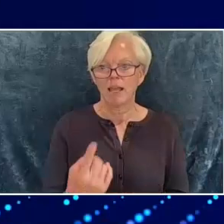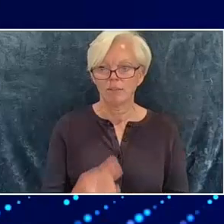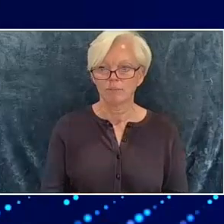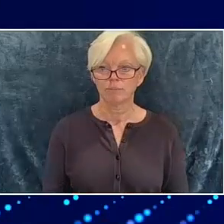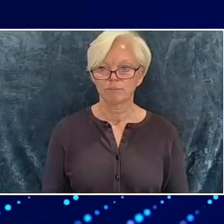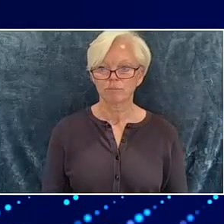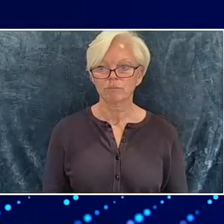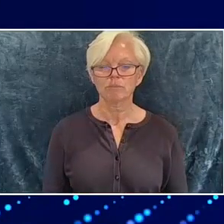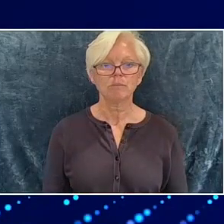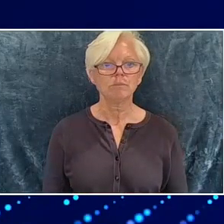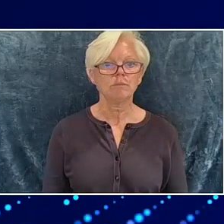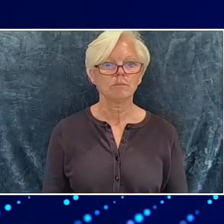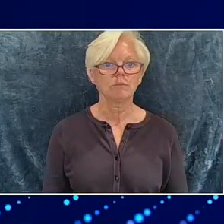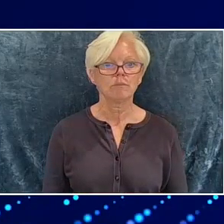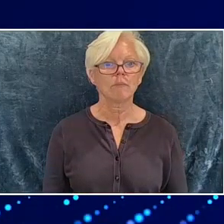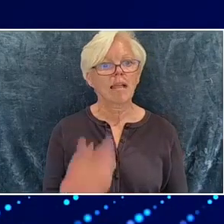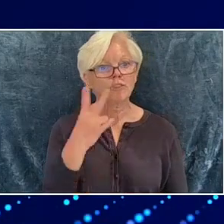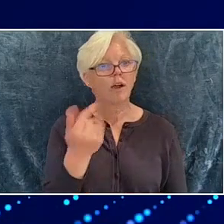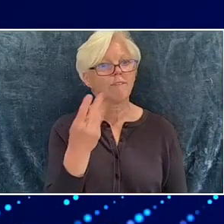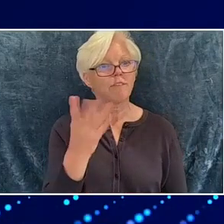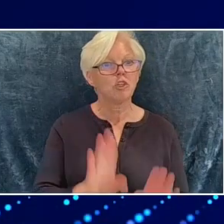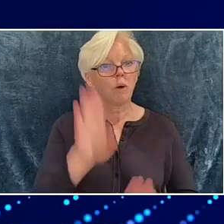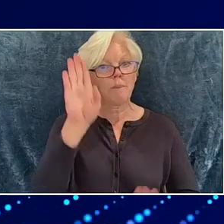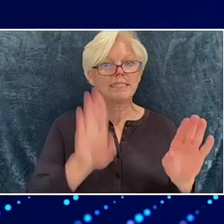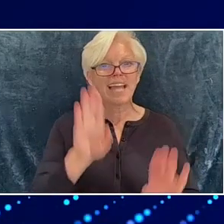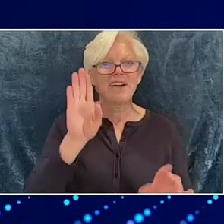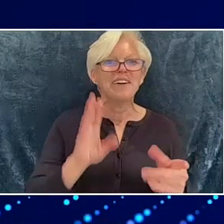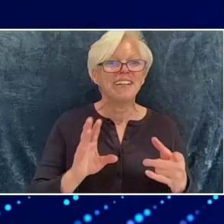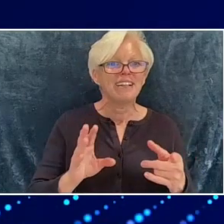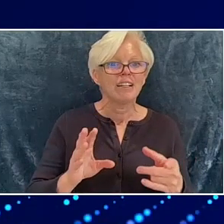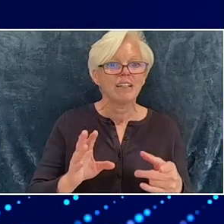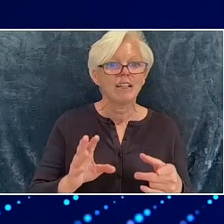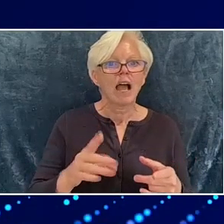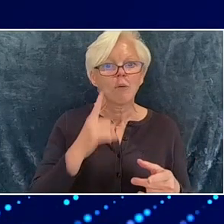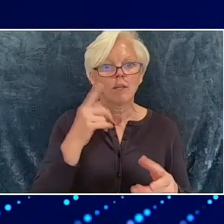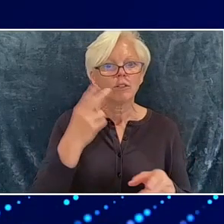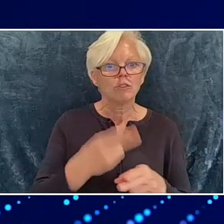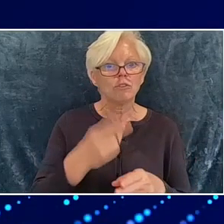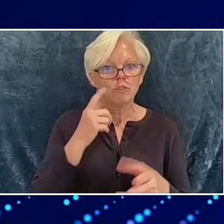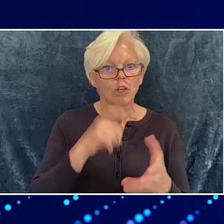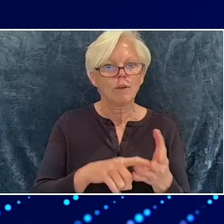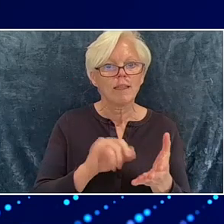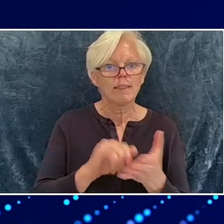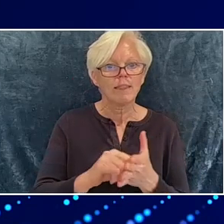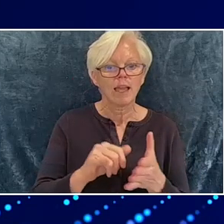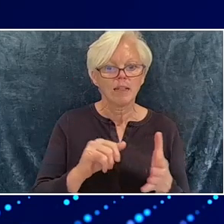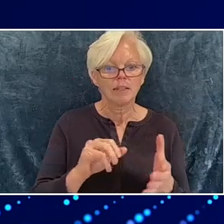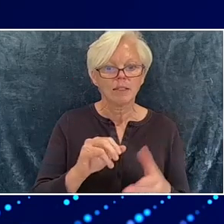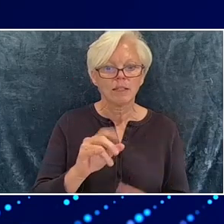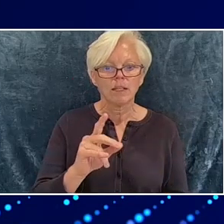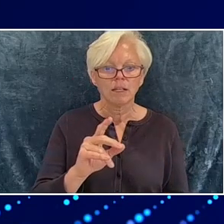Alright. I saw a few hands go up and then come down. I do just want to note, and I neglected to mention this earlier. Dom Chase is in on behalf of business